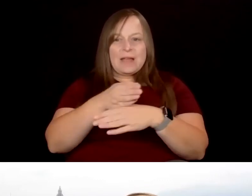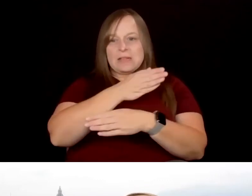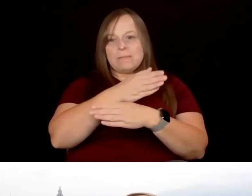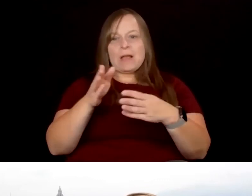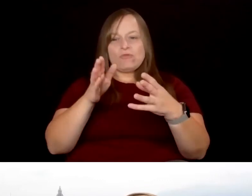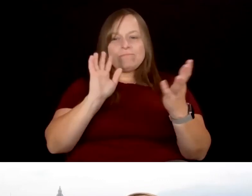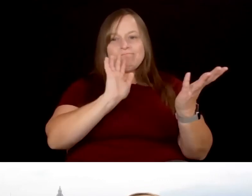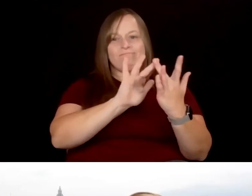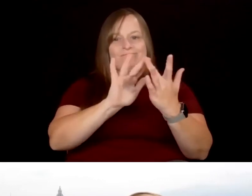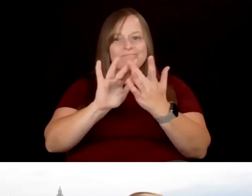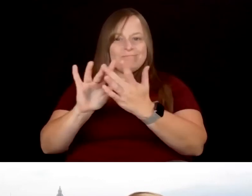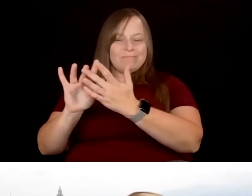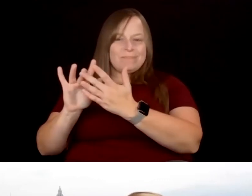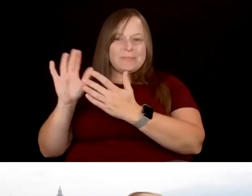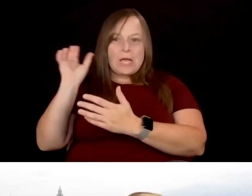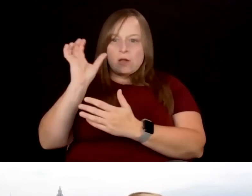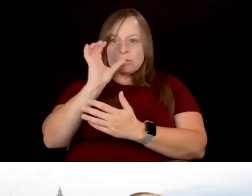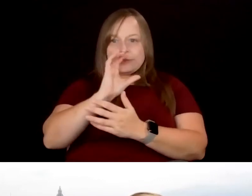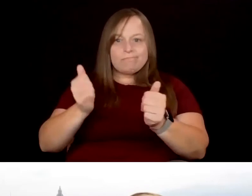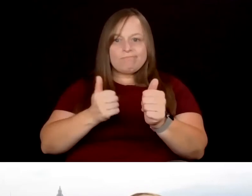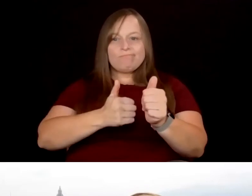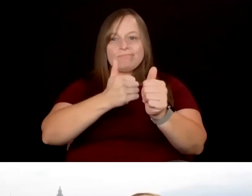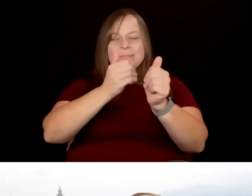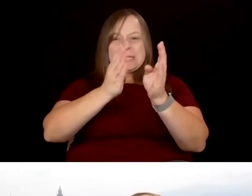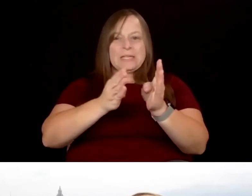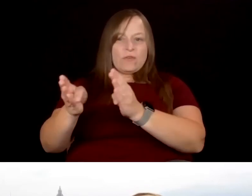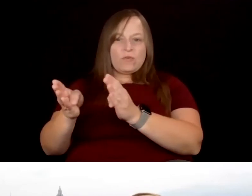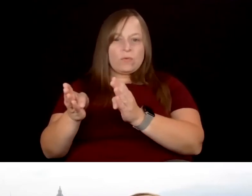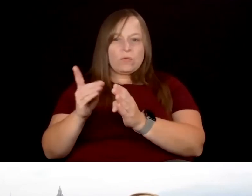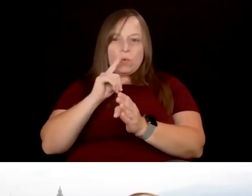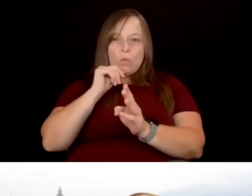to sort of hunt for the individuals that are impacted.